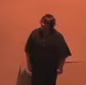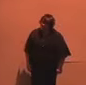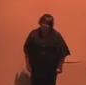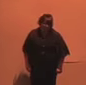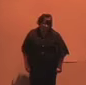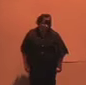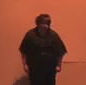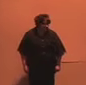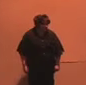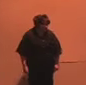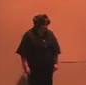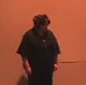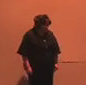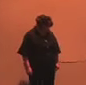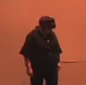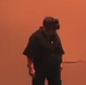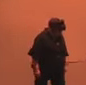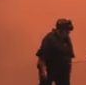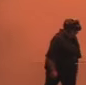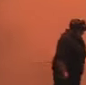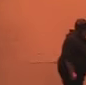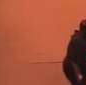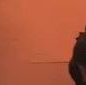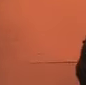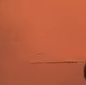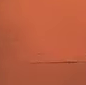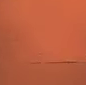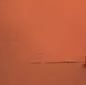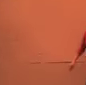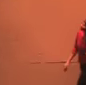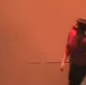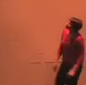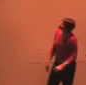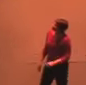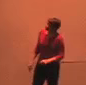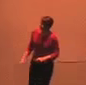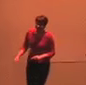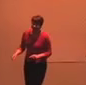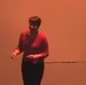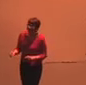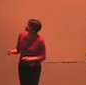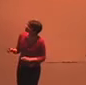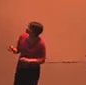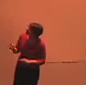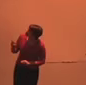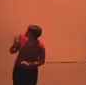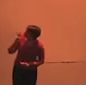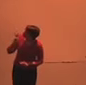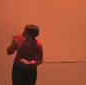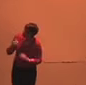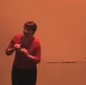And you will see how the room is small, comparing to this furniture.